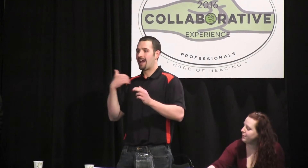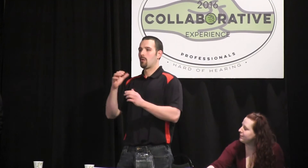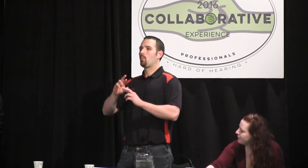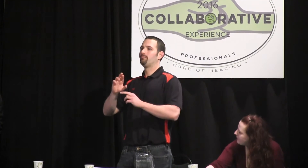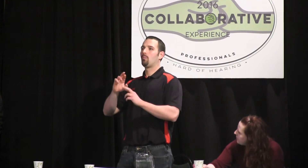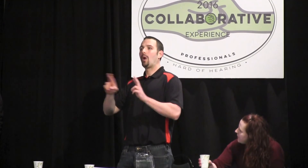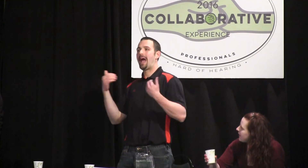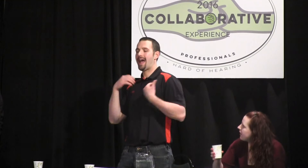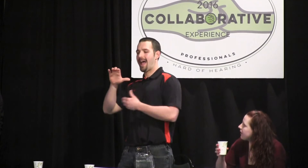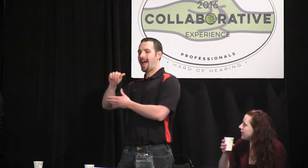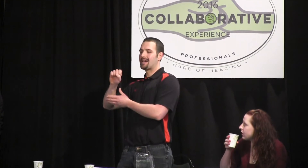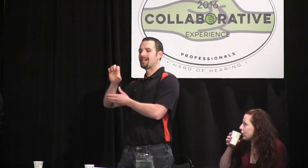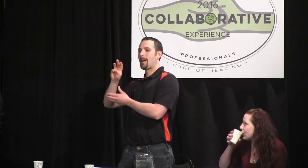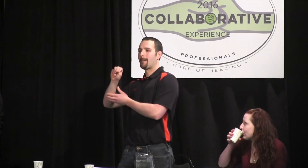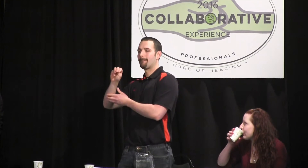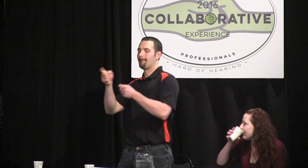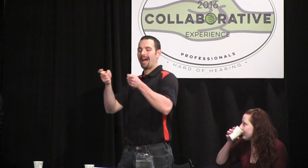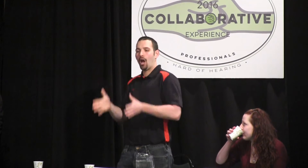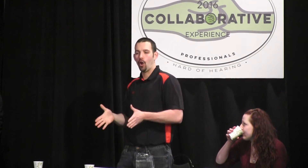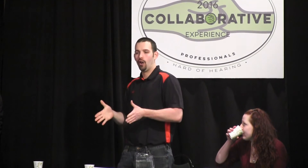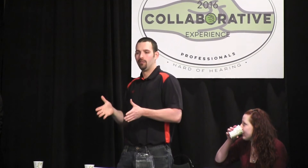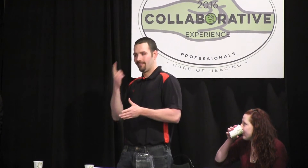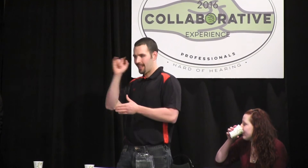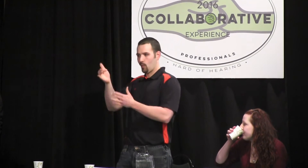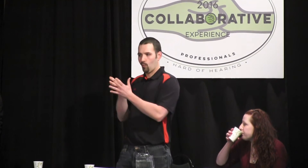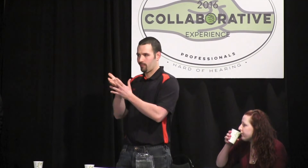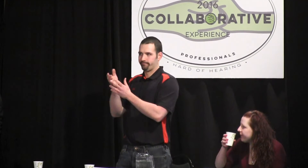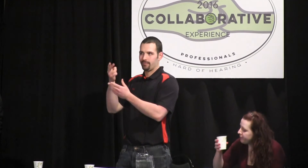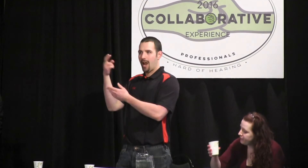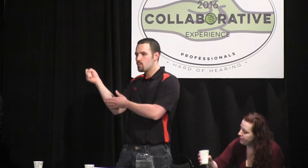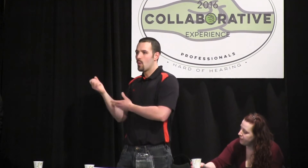But we just had everything ready for us, and then we had a case manager too